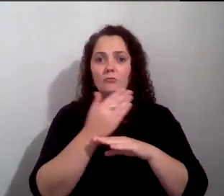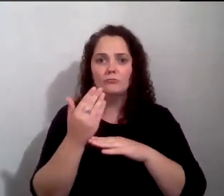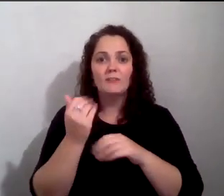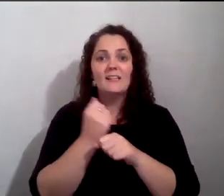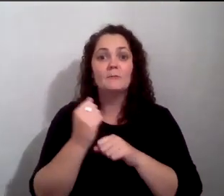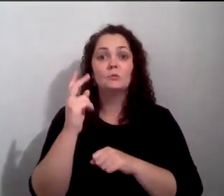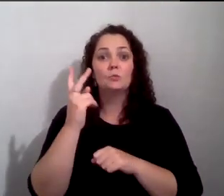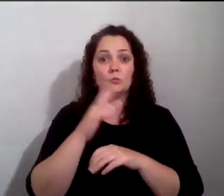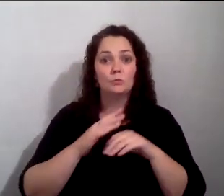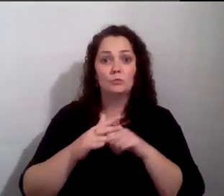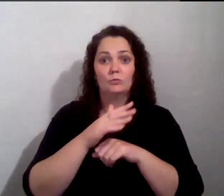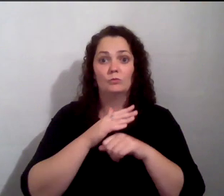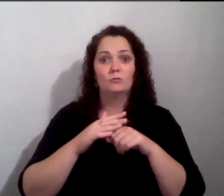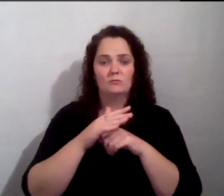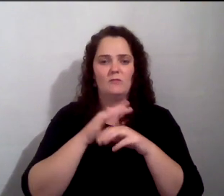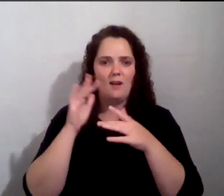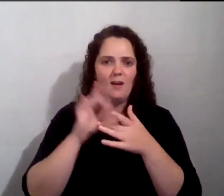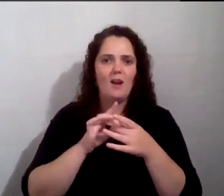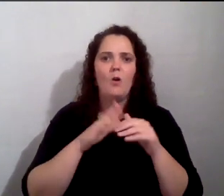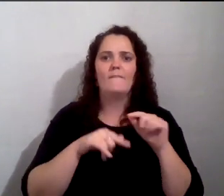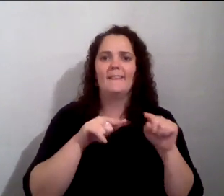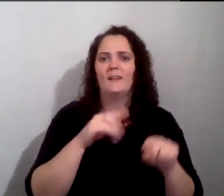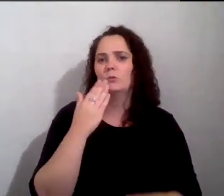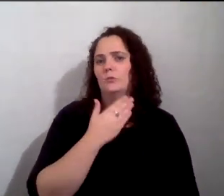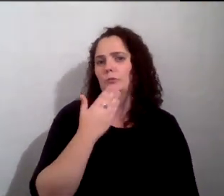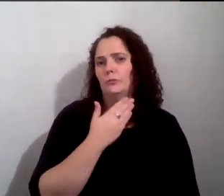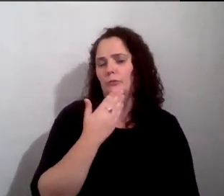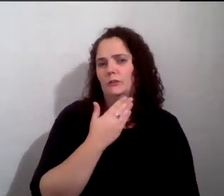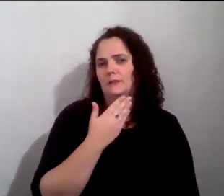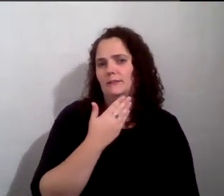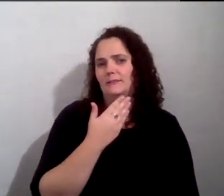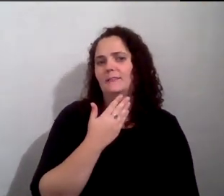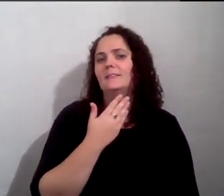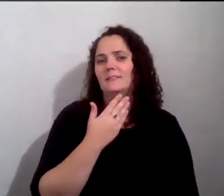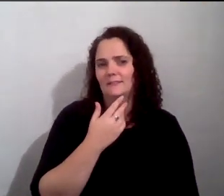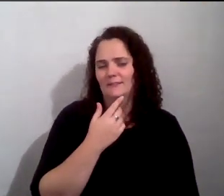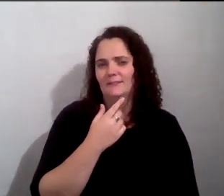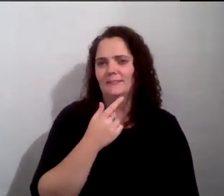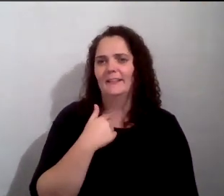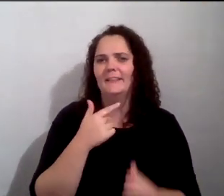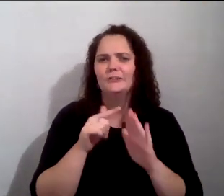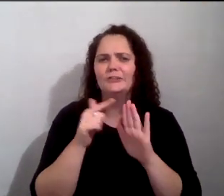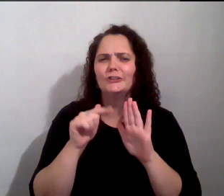Namatjira Legacy Trust, so only just recently